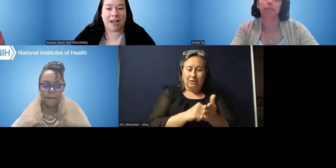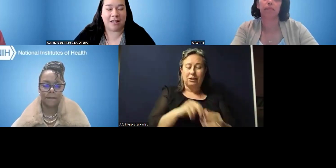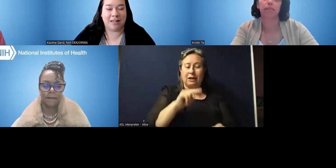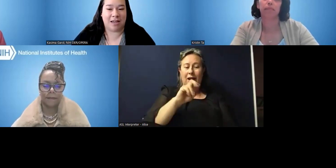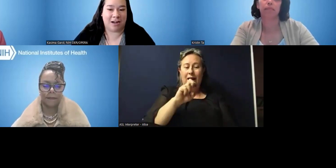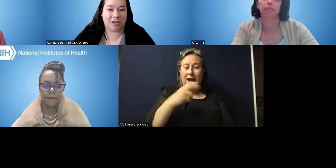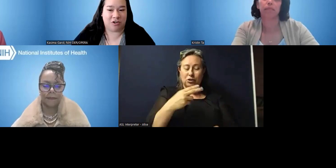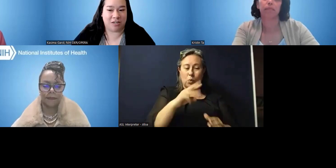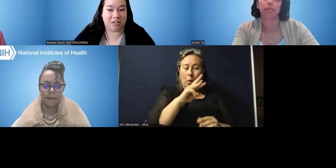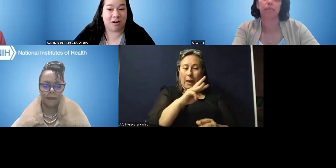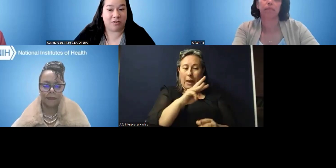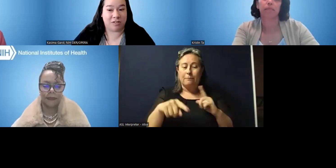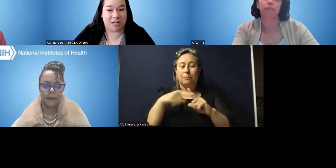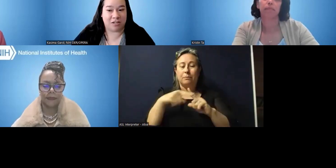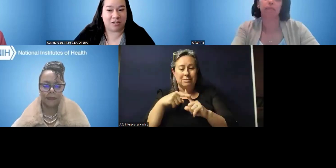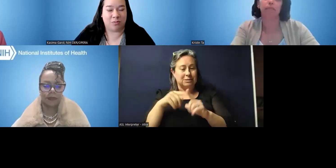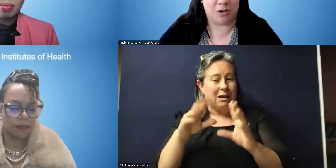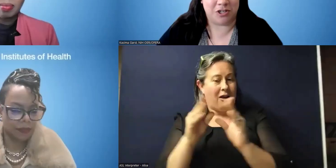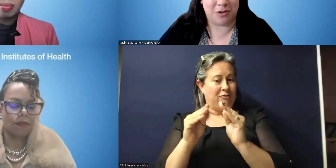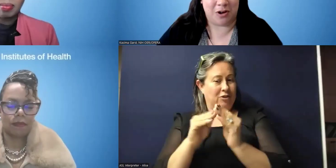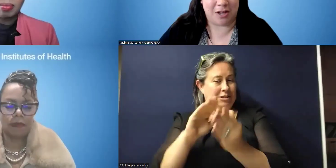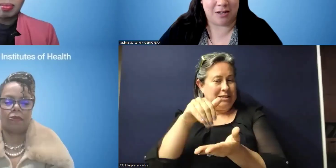and the NIH grants conference center once you log in.